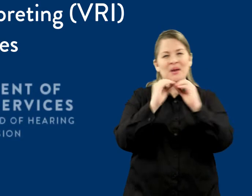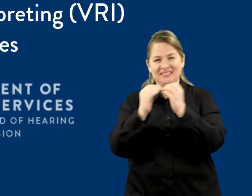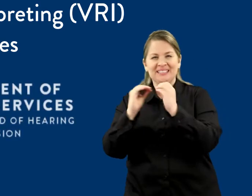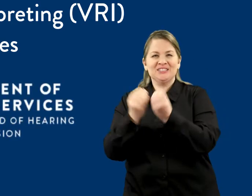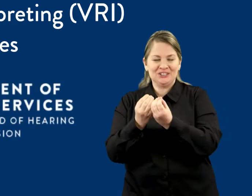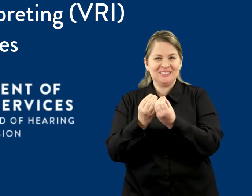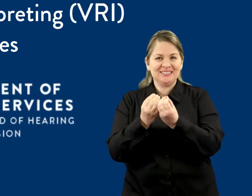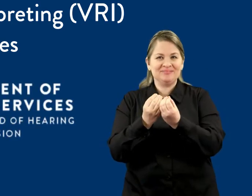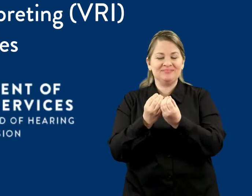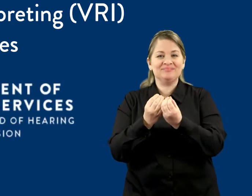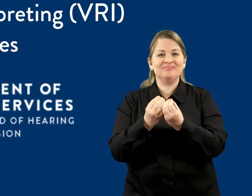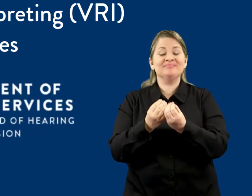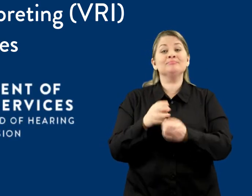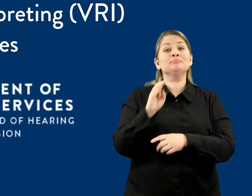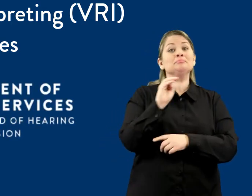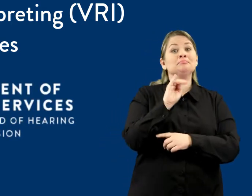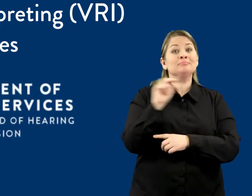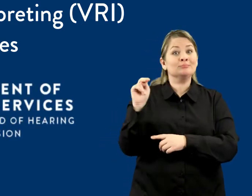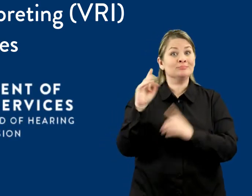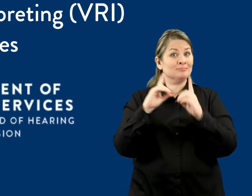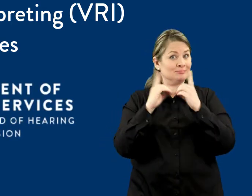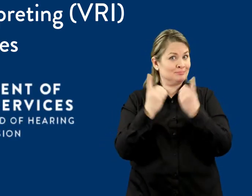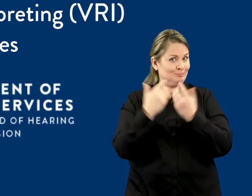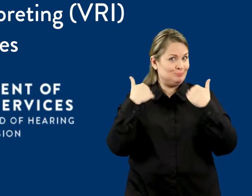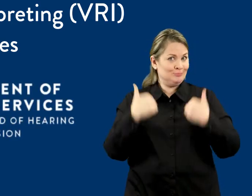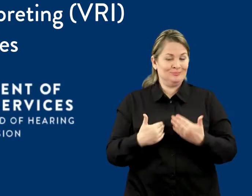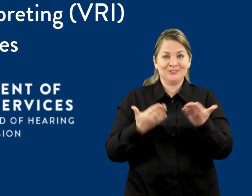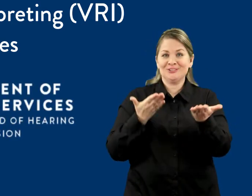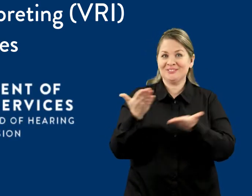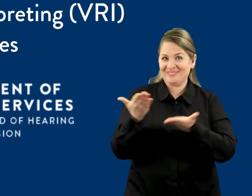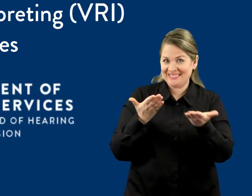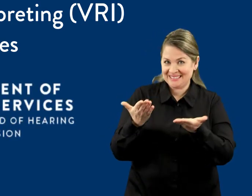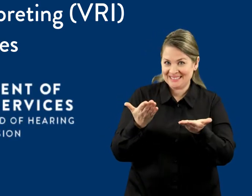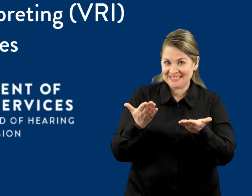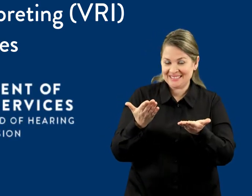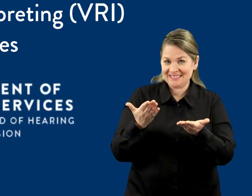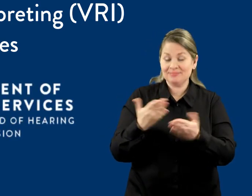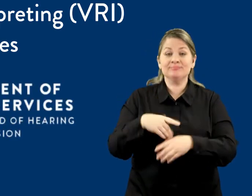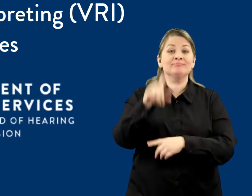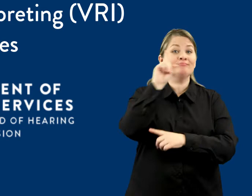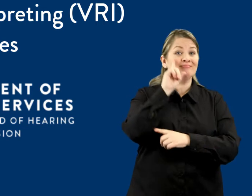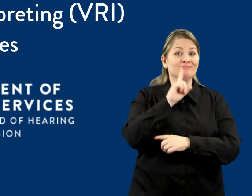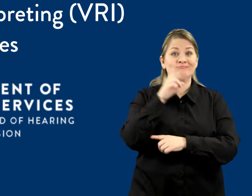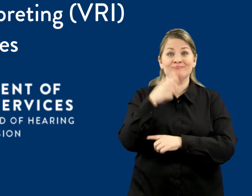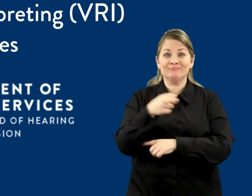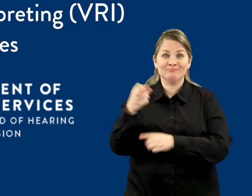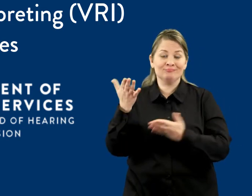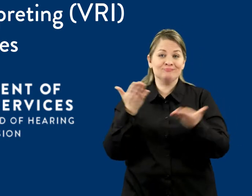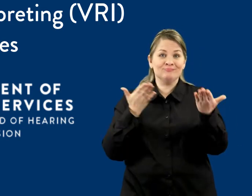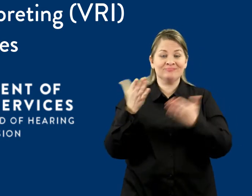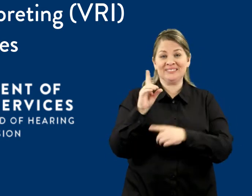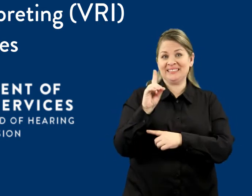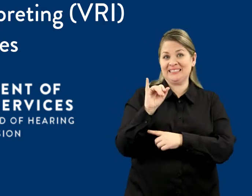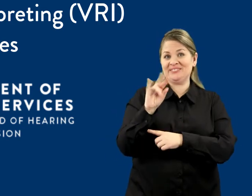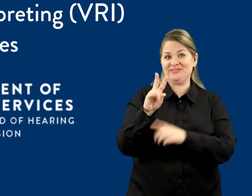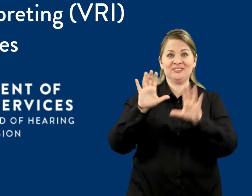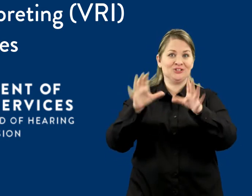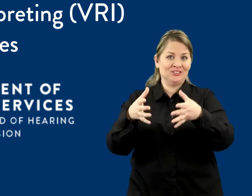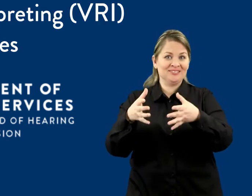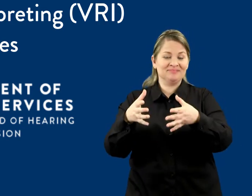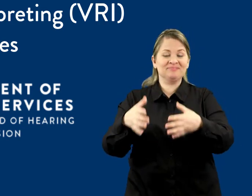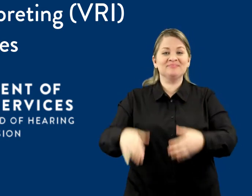Minnesota Department of Human Services, Deaf and Hard of Hearing Services Division